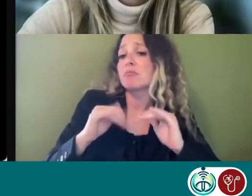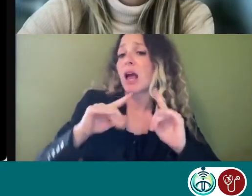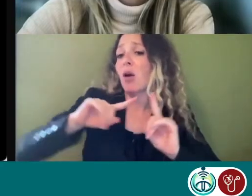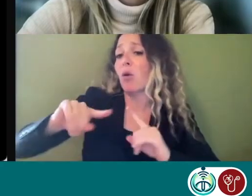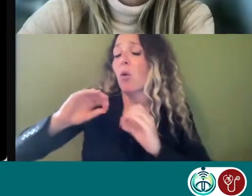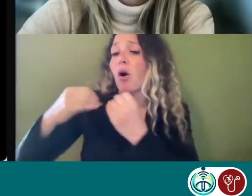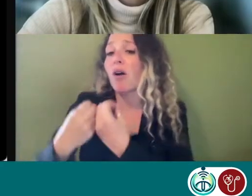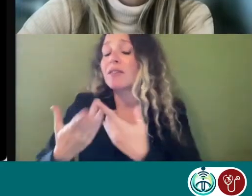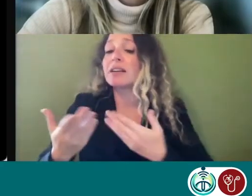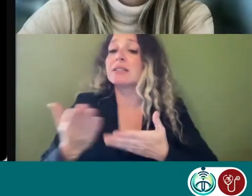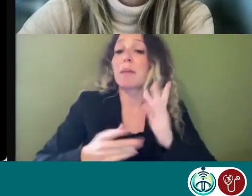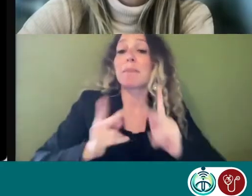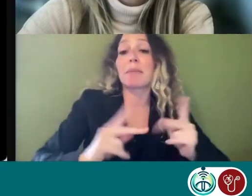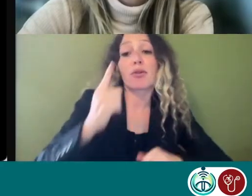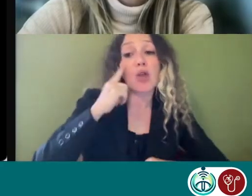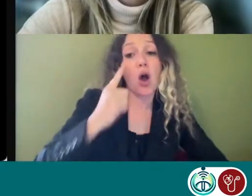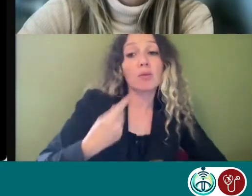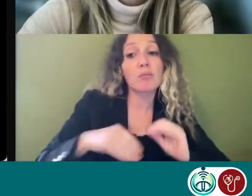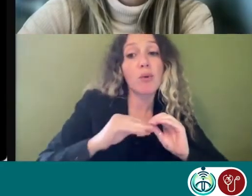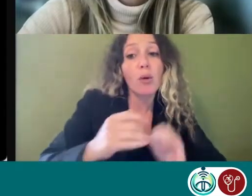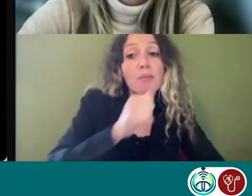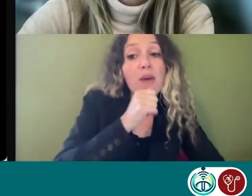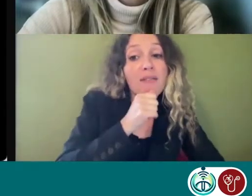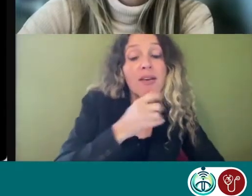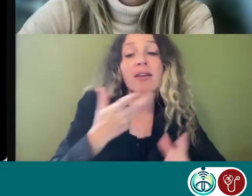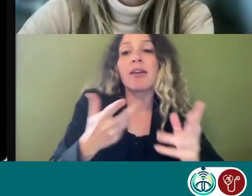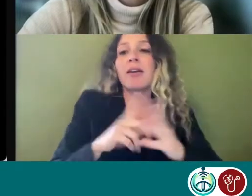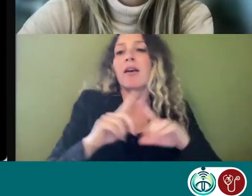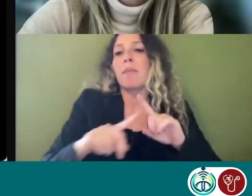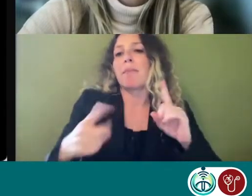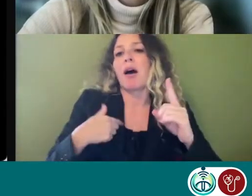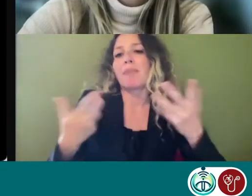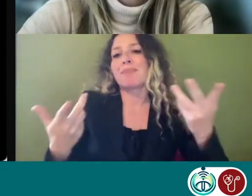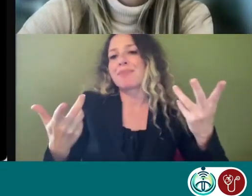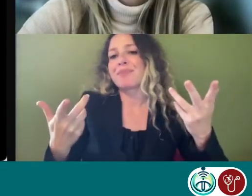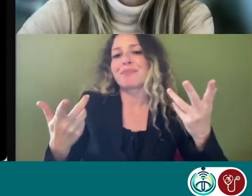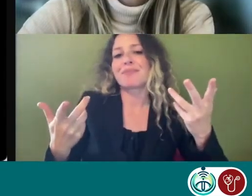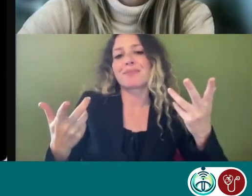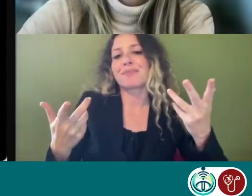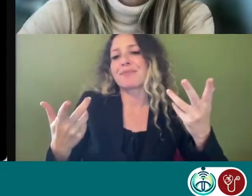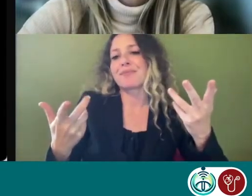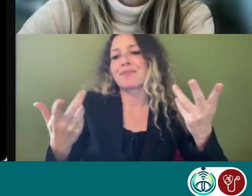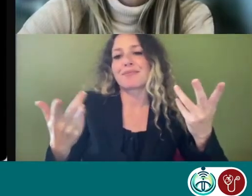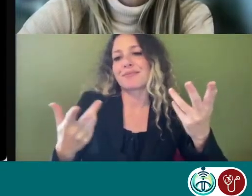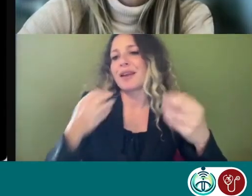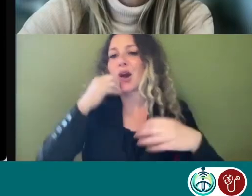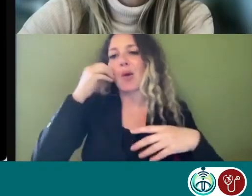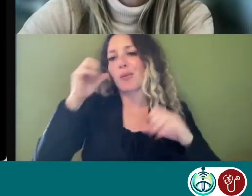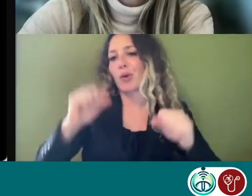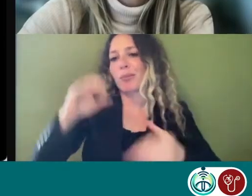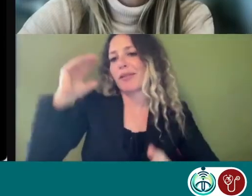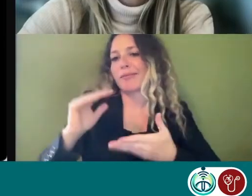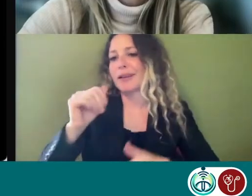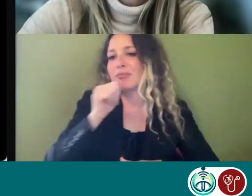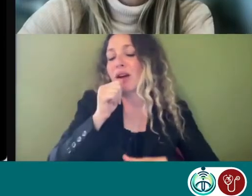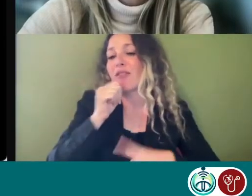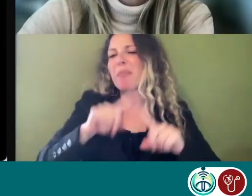more private. Although on the other hand, you could imagine that being at home could feel less private for some people as well, but nobody said that in this particular study.